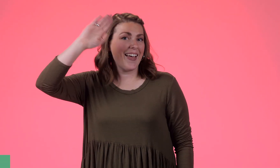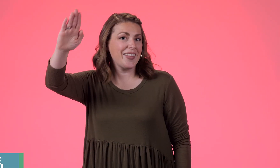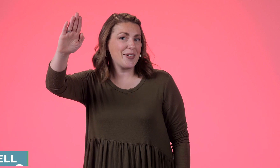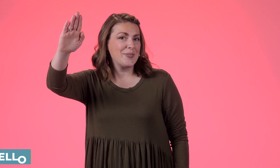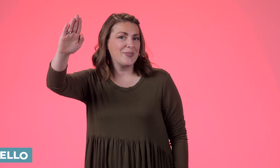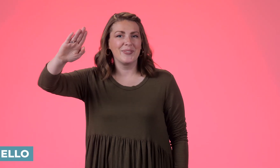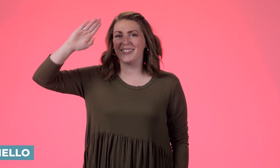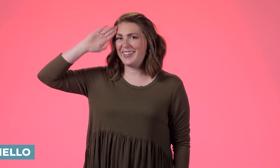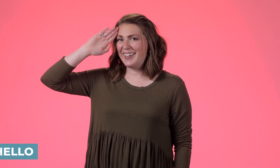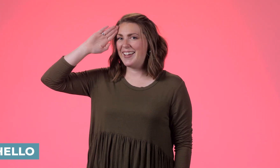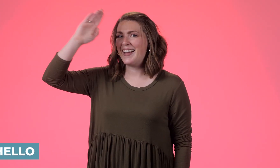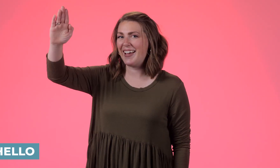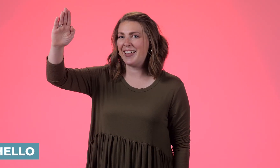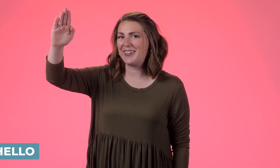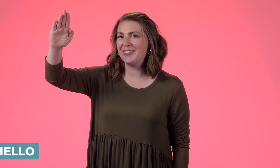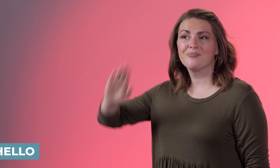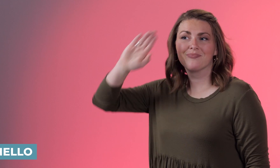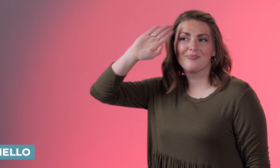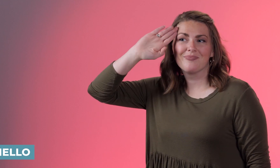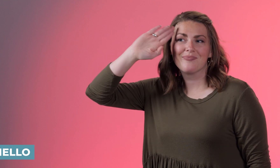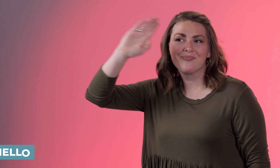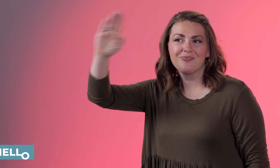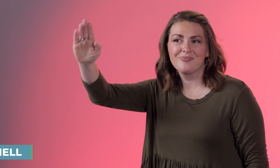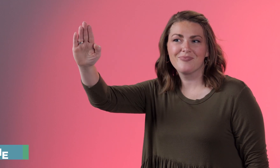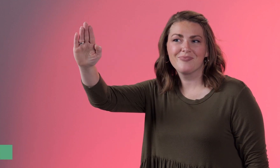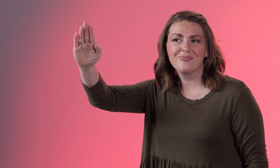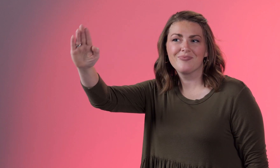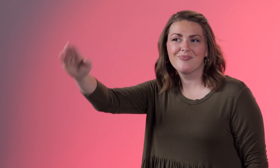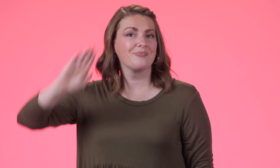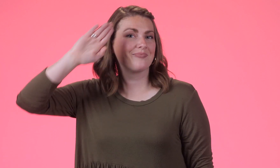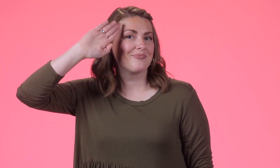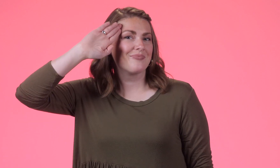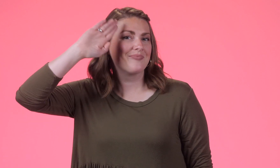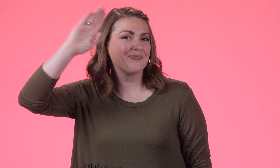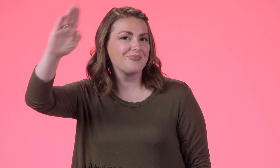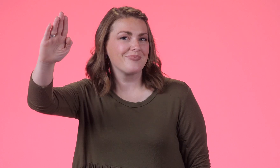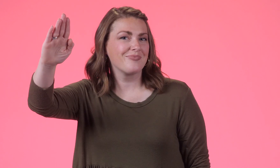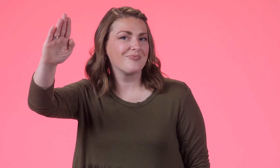Hello. You've got your hand right up here at your forehead, and it's coming out.